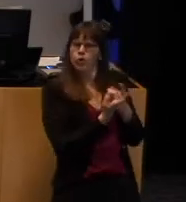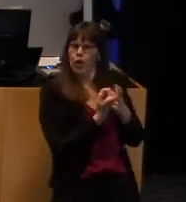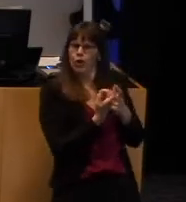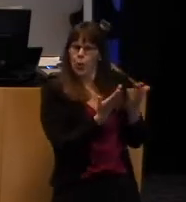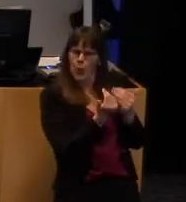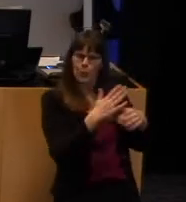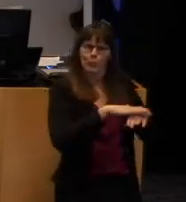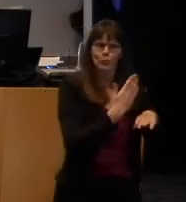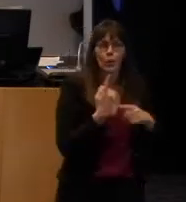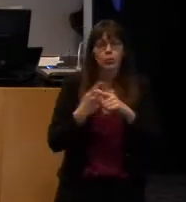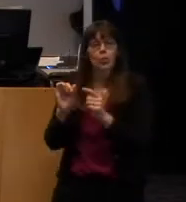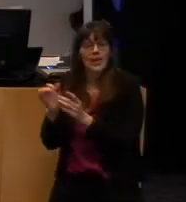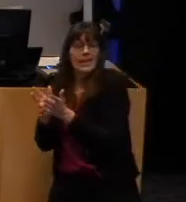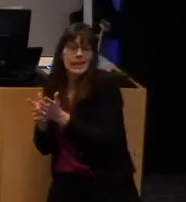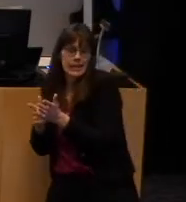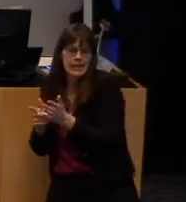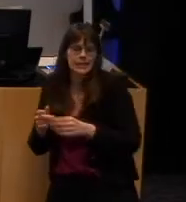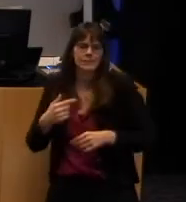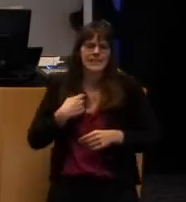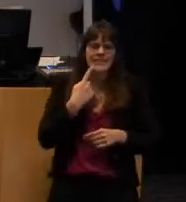And it is my understanding that what I call triggers